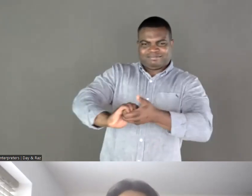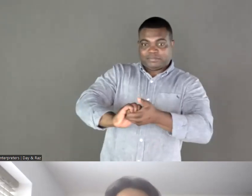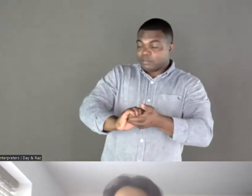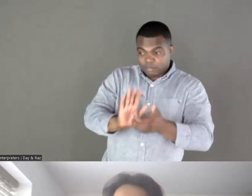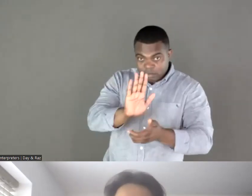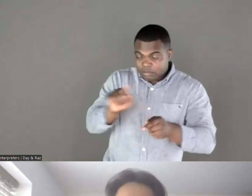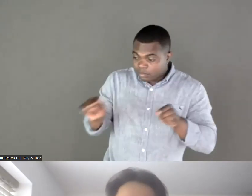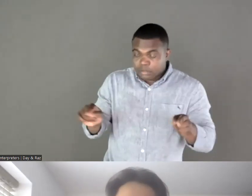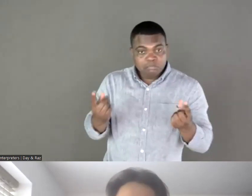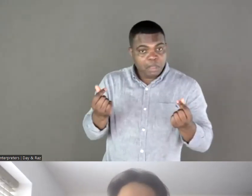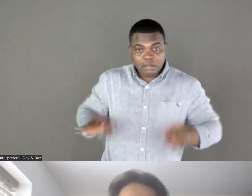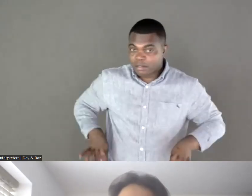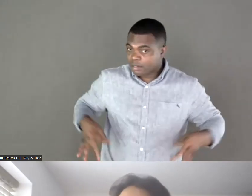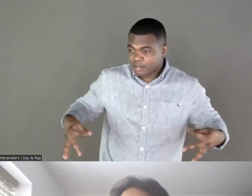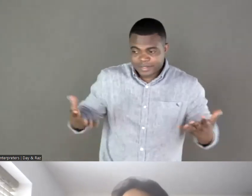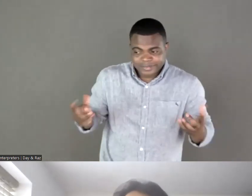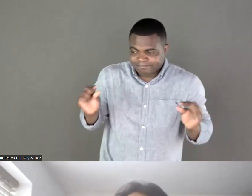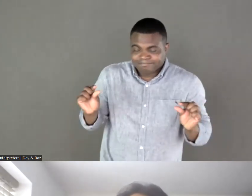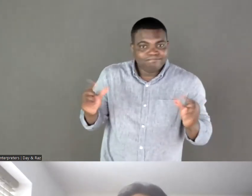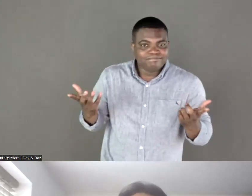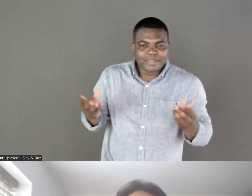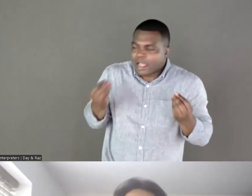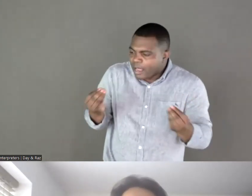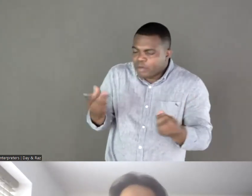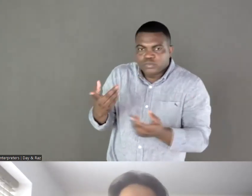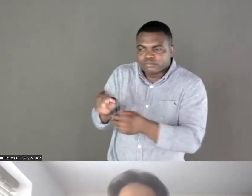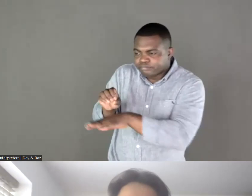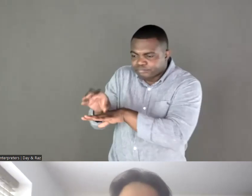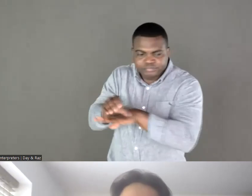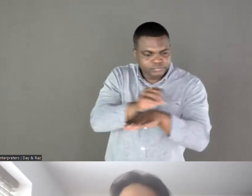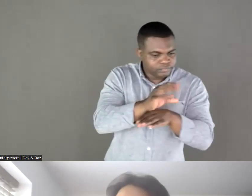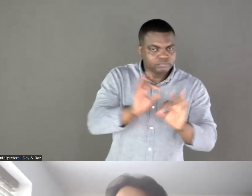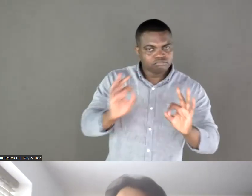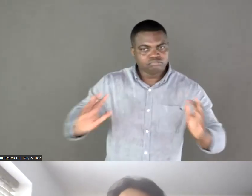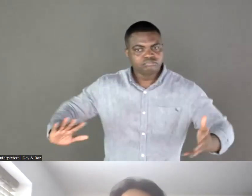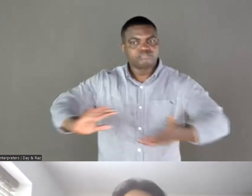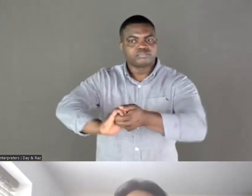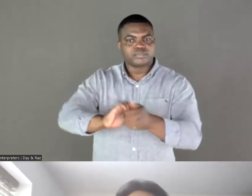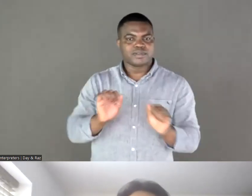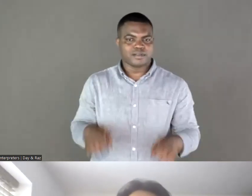any particular question or response, based on your experience in the Ukraine context.